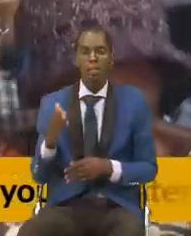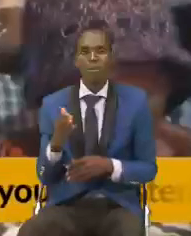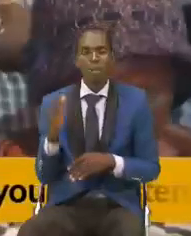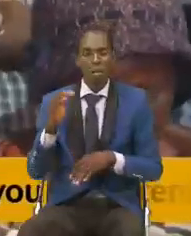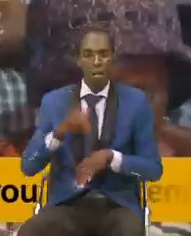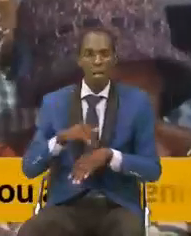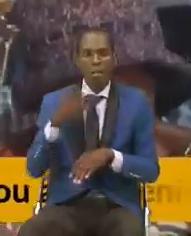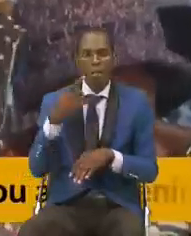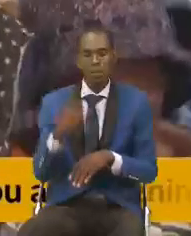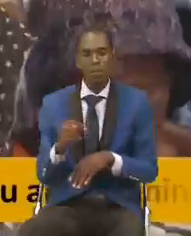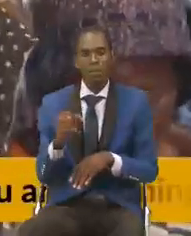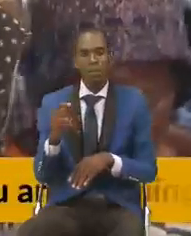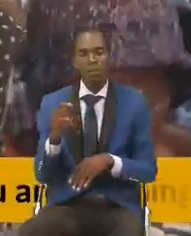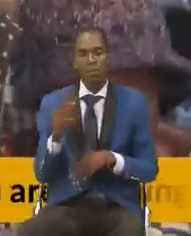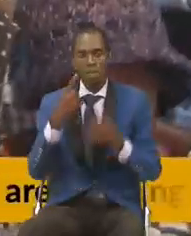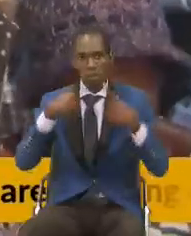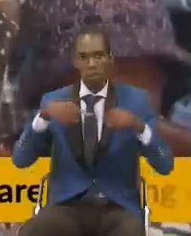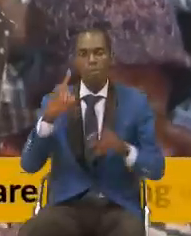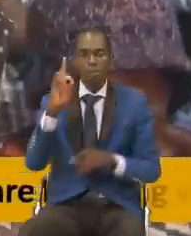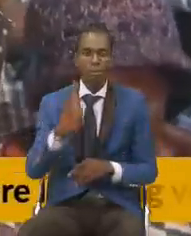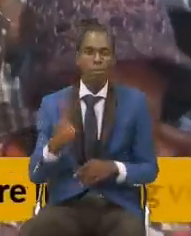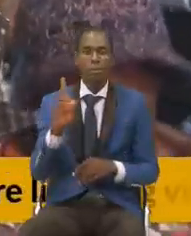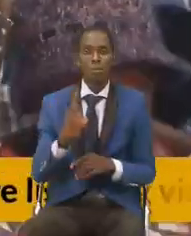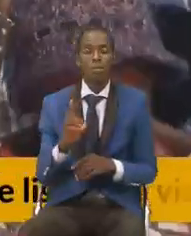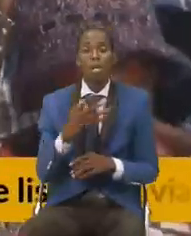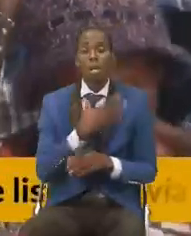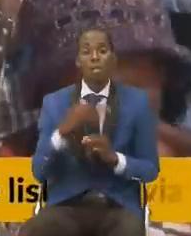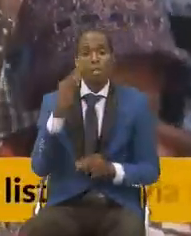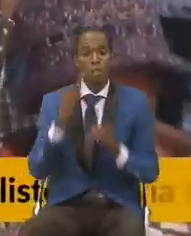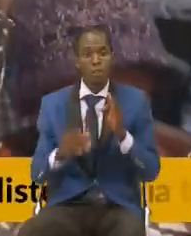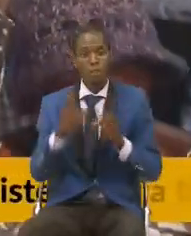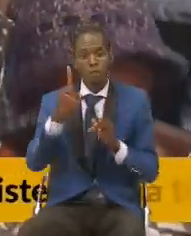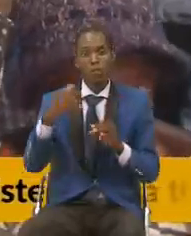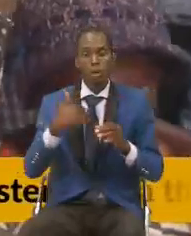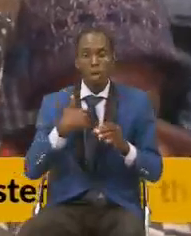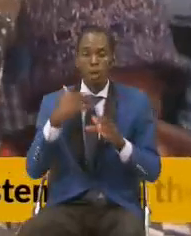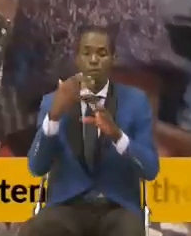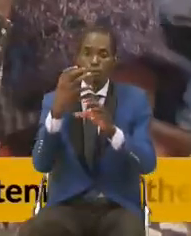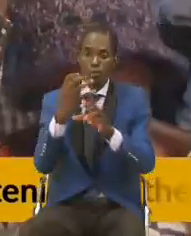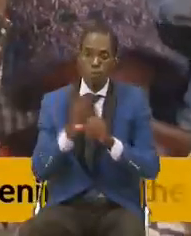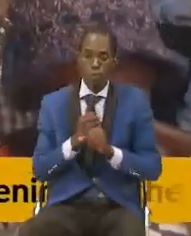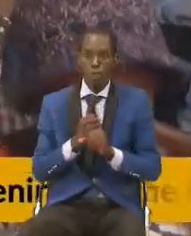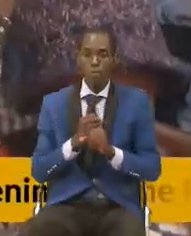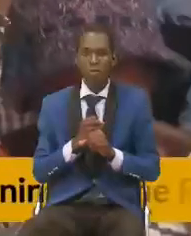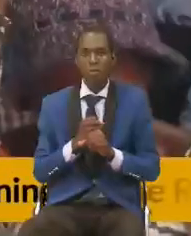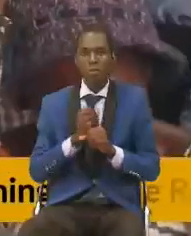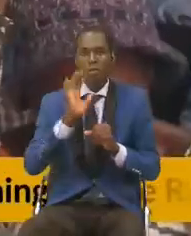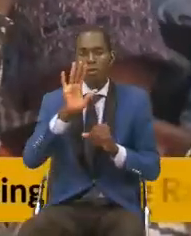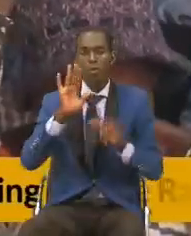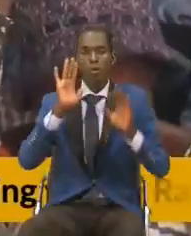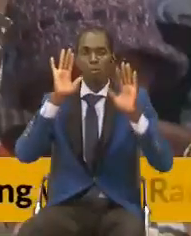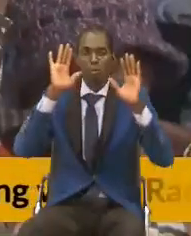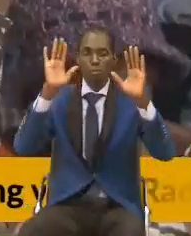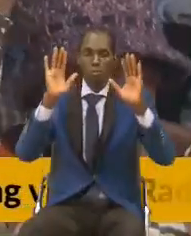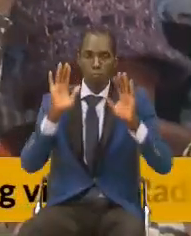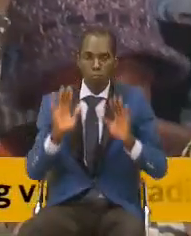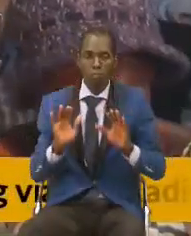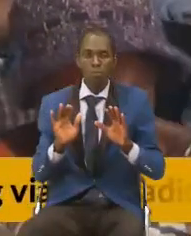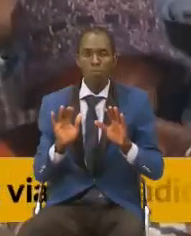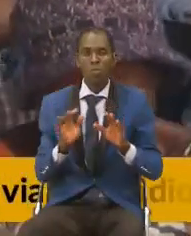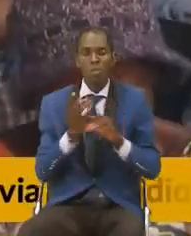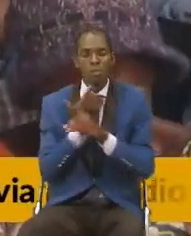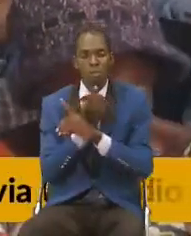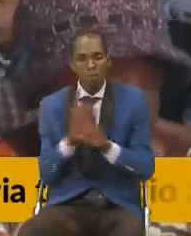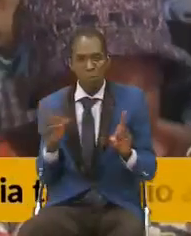if you received your testimony your your miracle you receive your deliverance you got born again